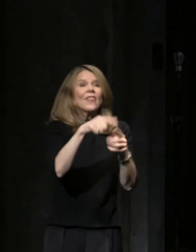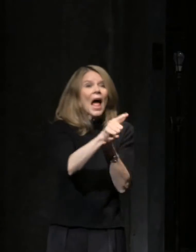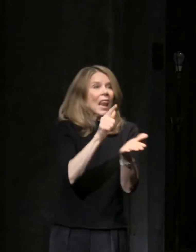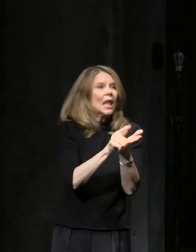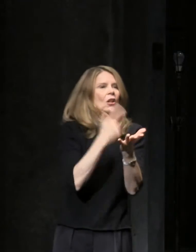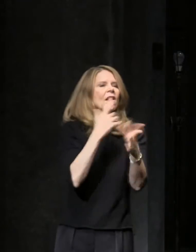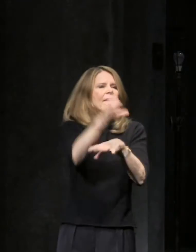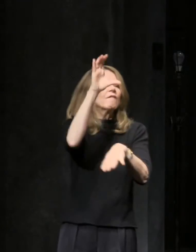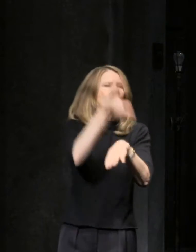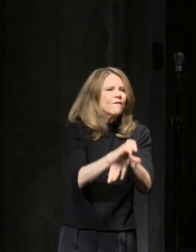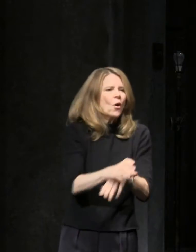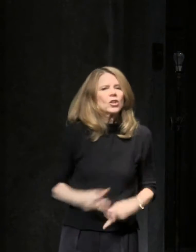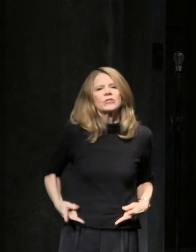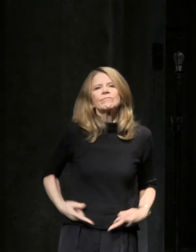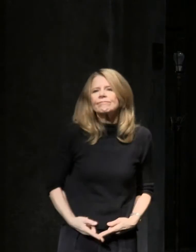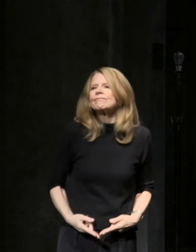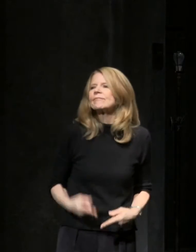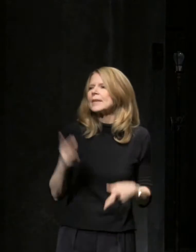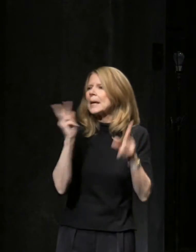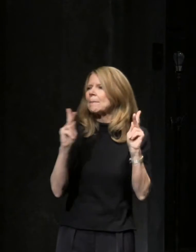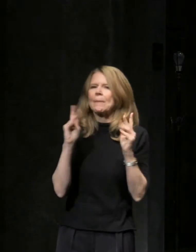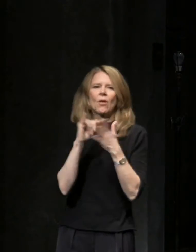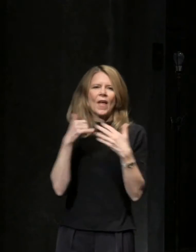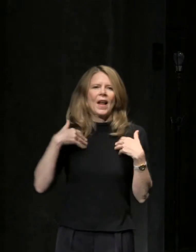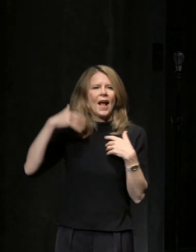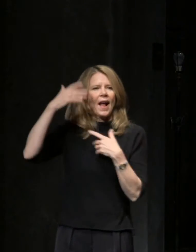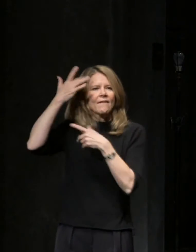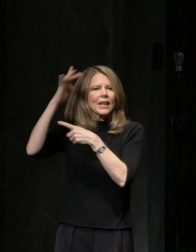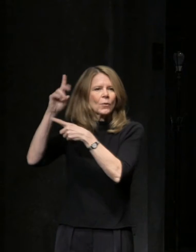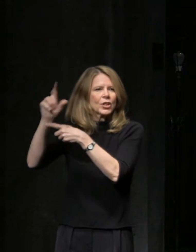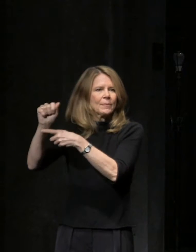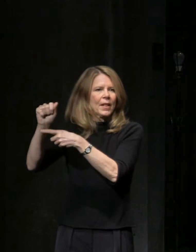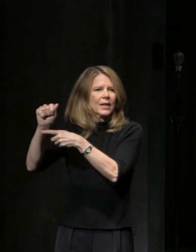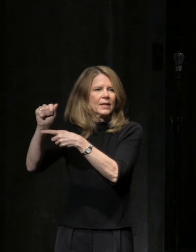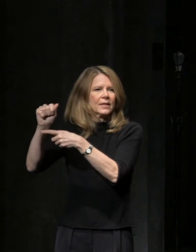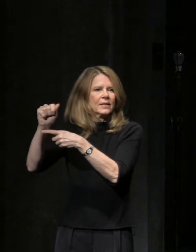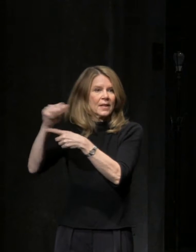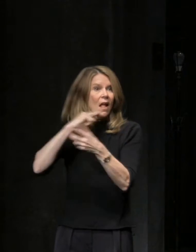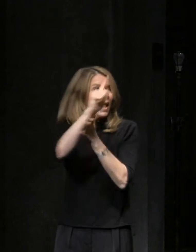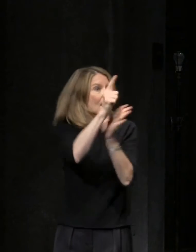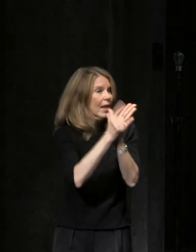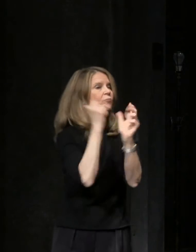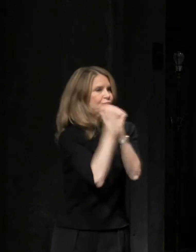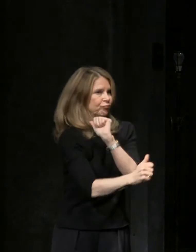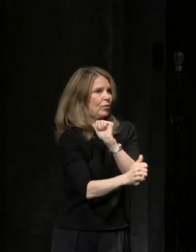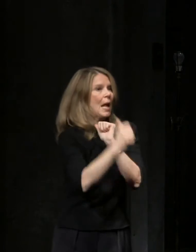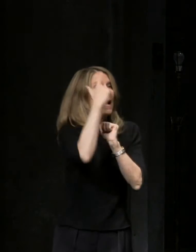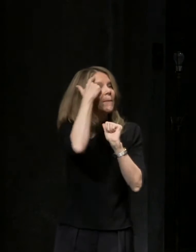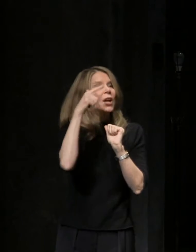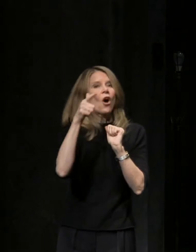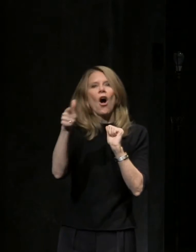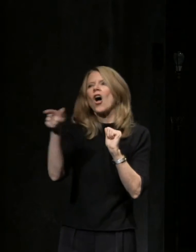of people with intellectual disabilities on the grounds that they were carriers of bad